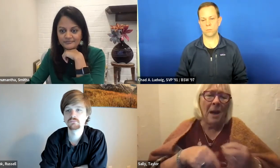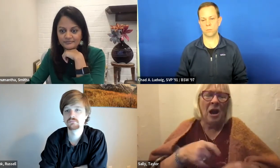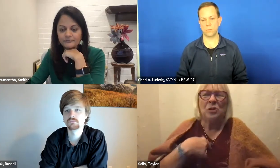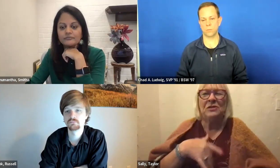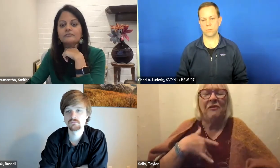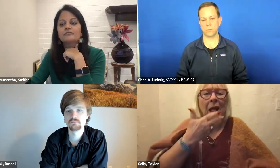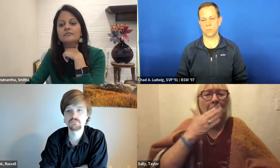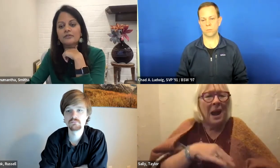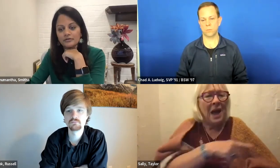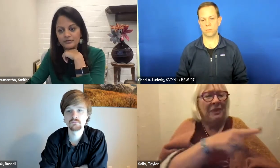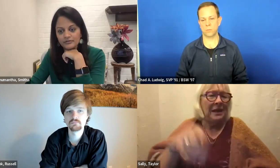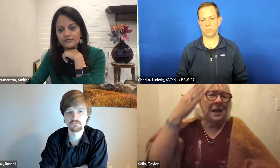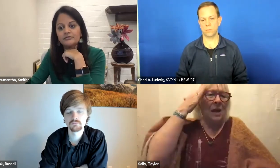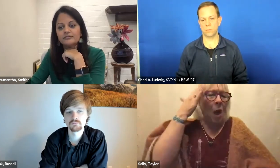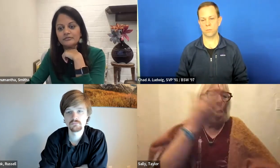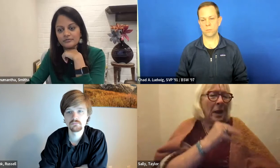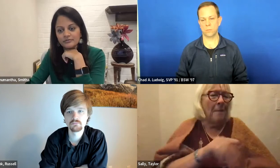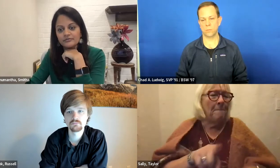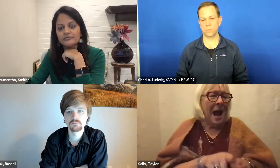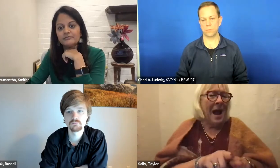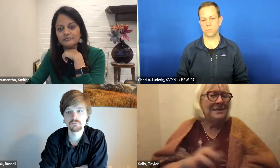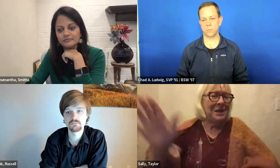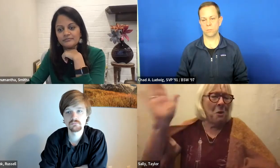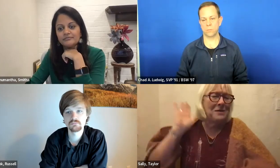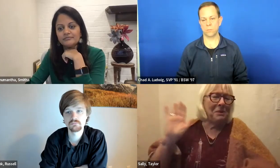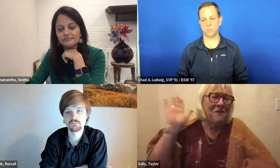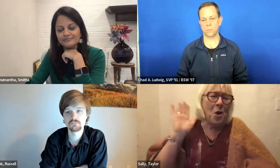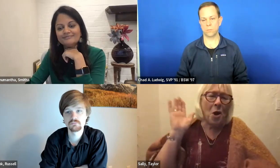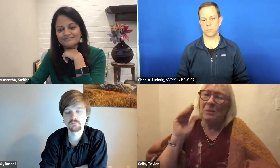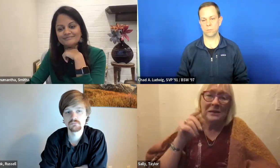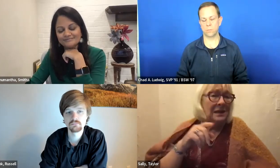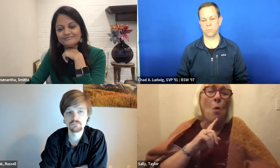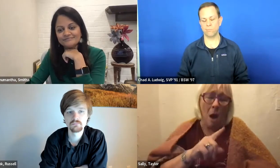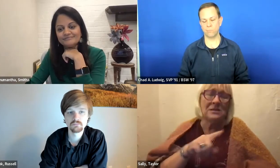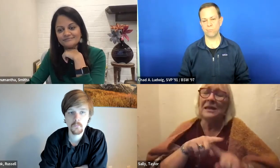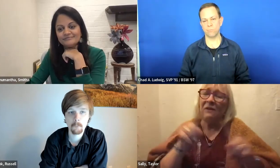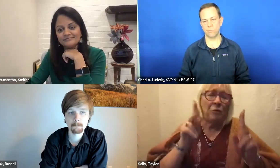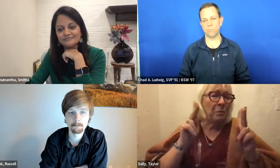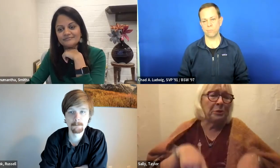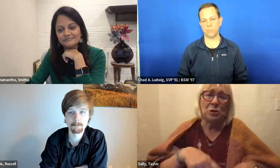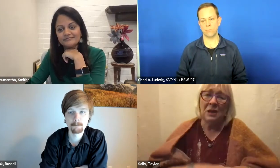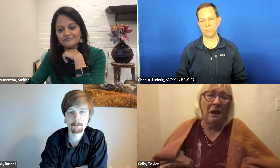and there's no stigma about that. You know, we felt bad that the people didn't know him.